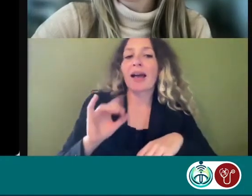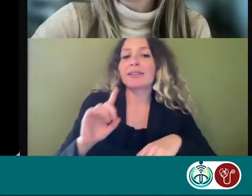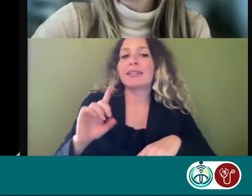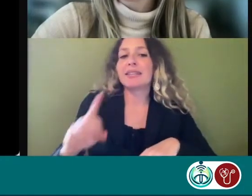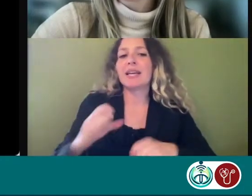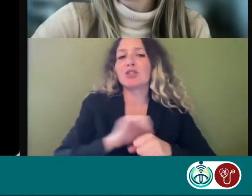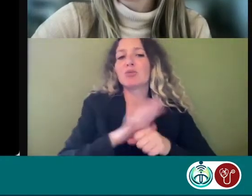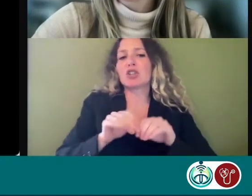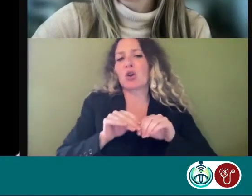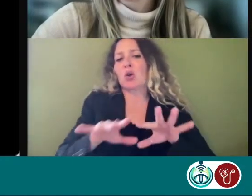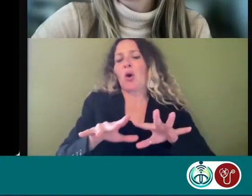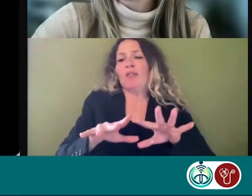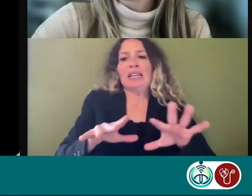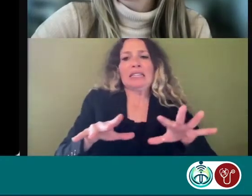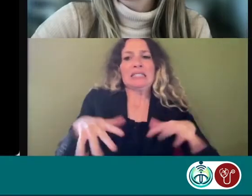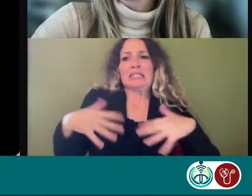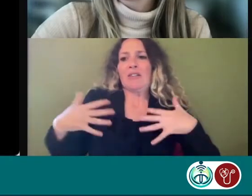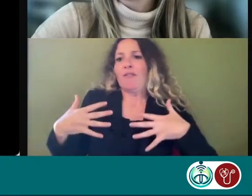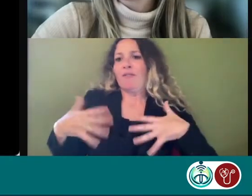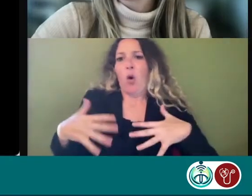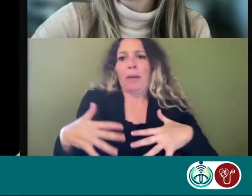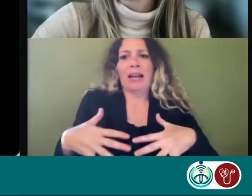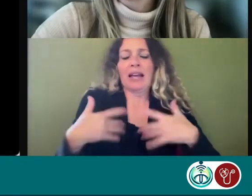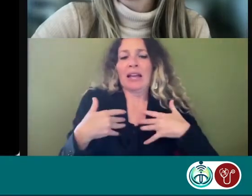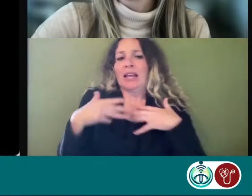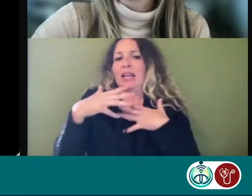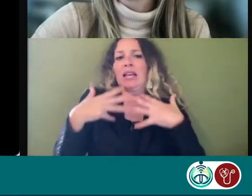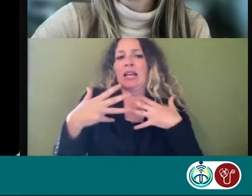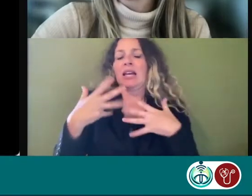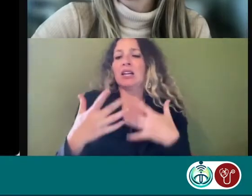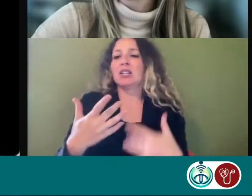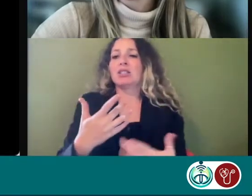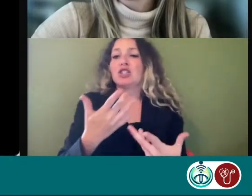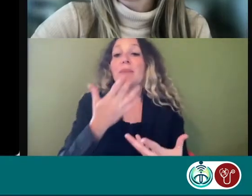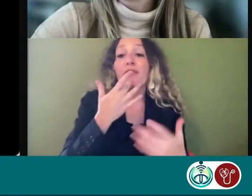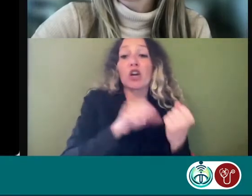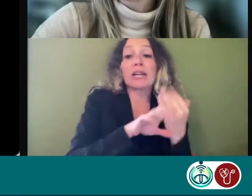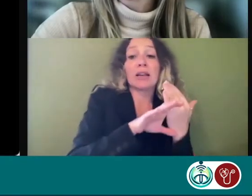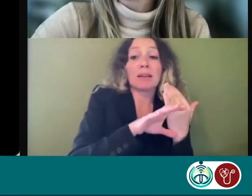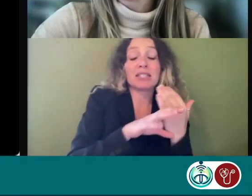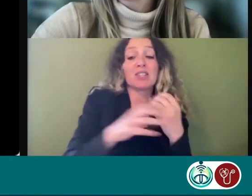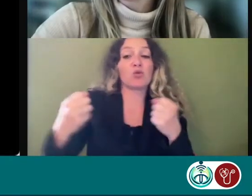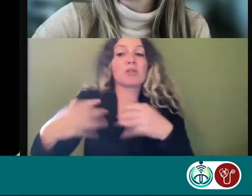into the doctor's office, she would get COVID. So we preferred telemedicine as triage. And I